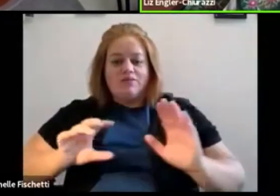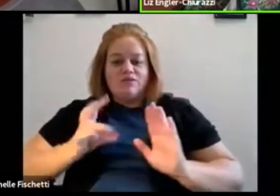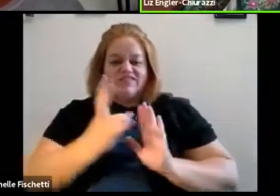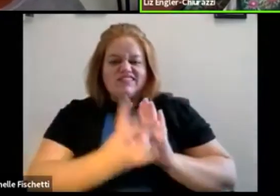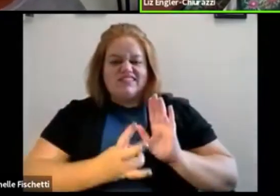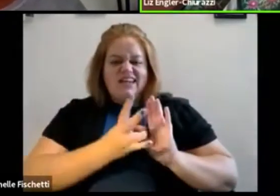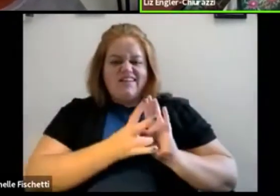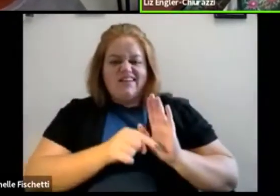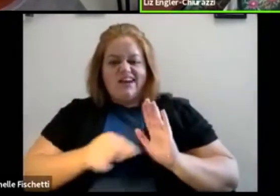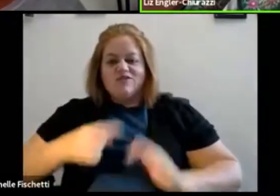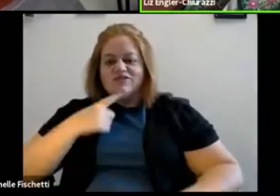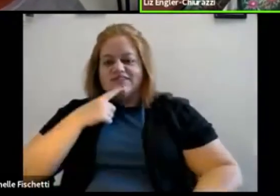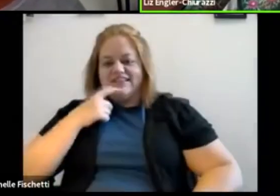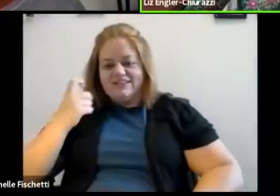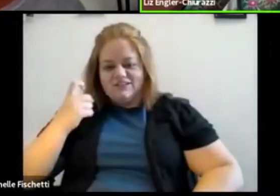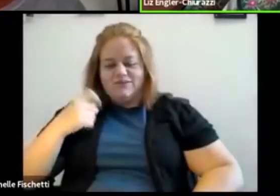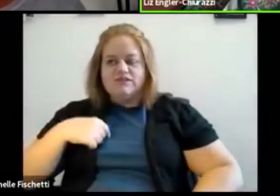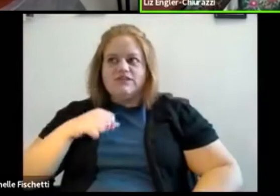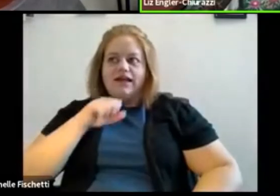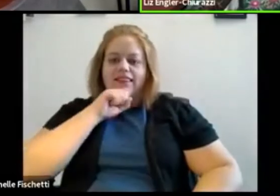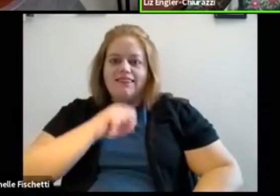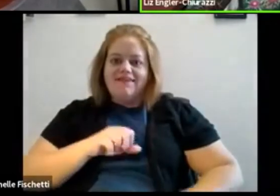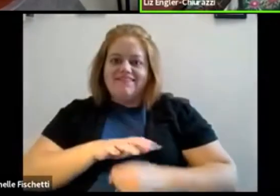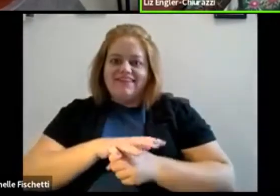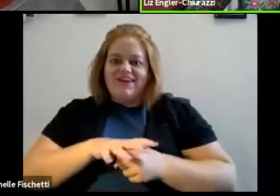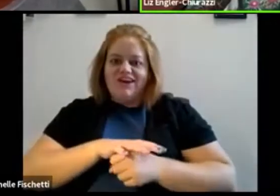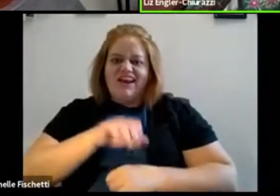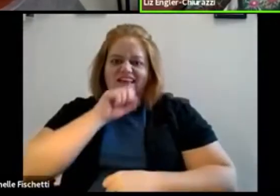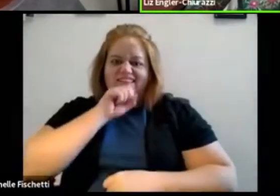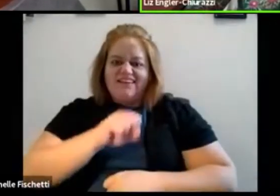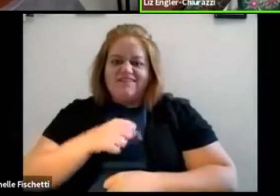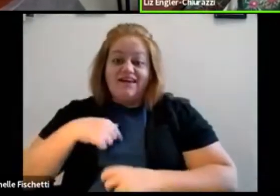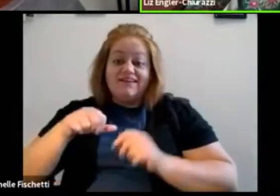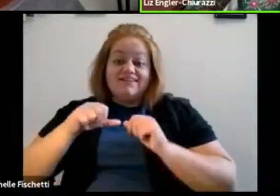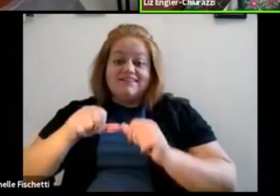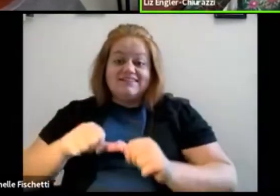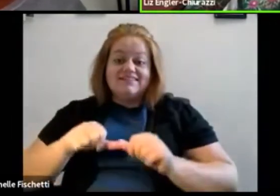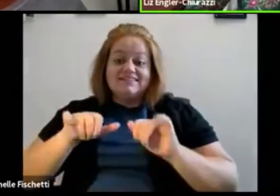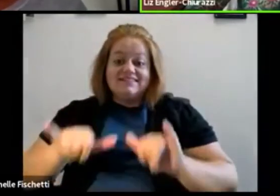which I loved and I loved it so much that I continued my studies through